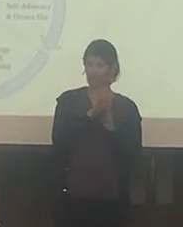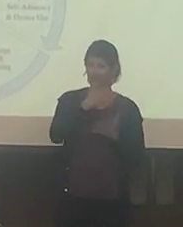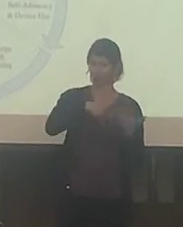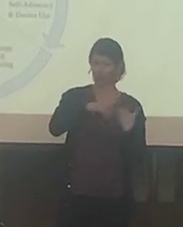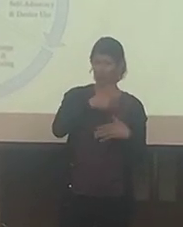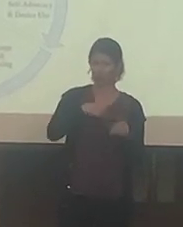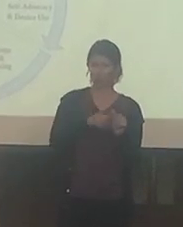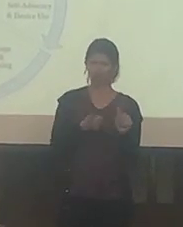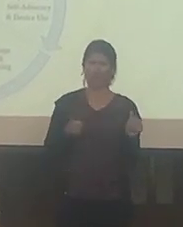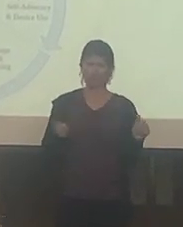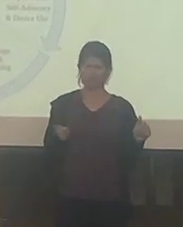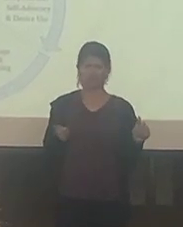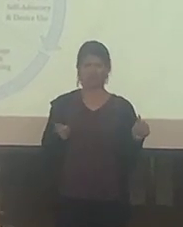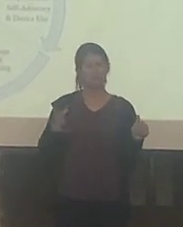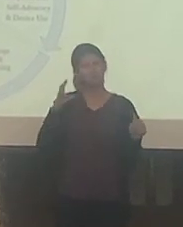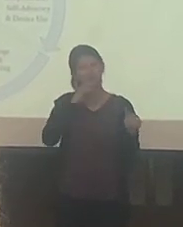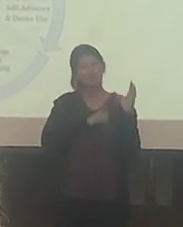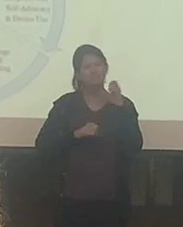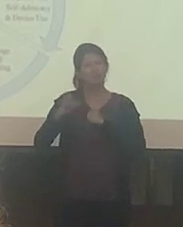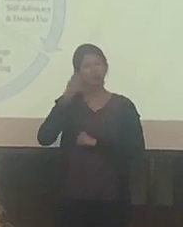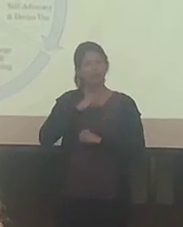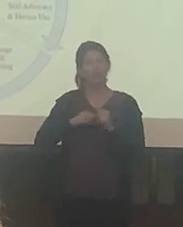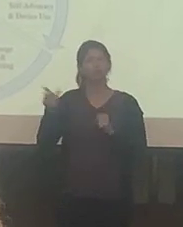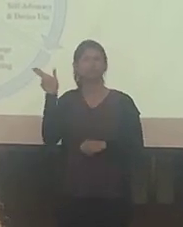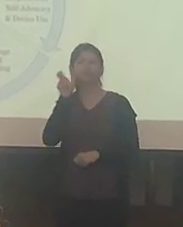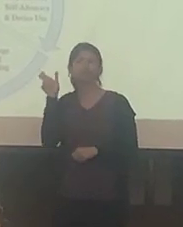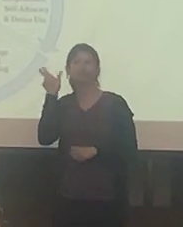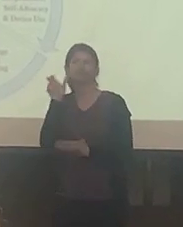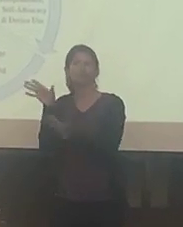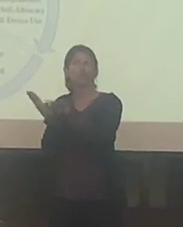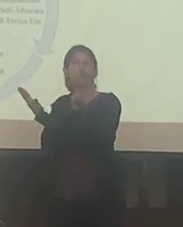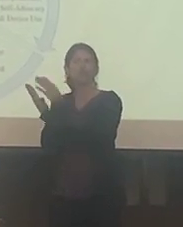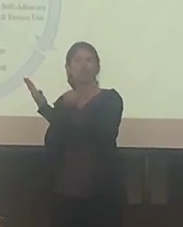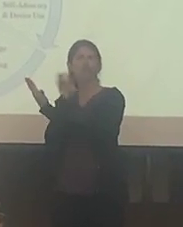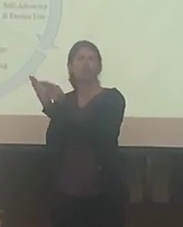they missed all those incidental learning things that they that their peer their hearing peers had